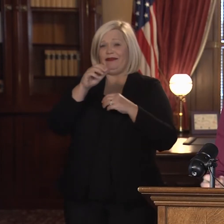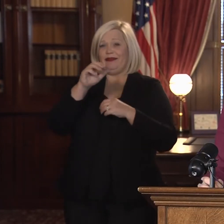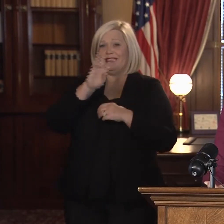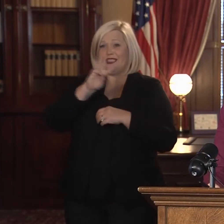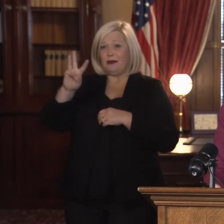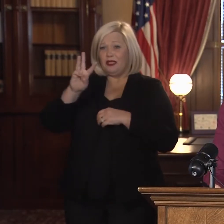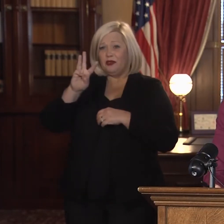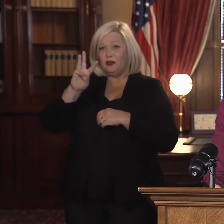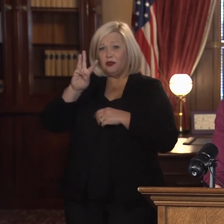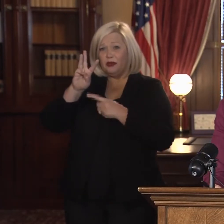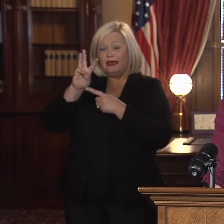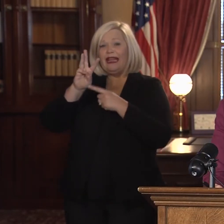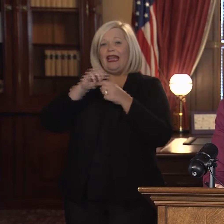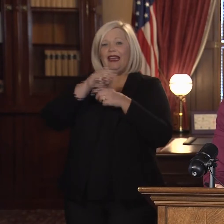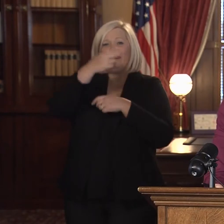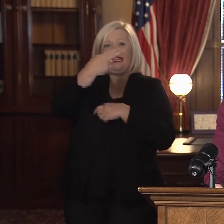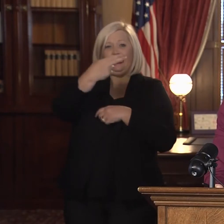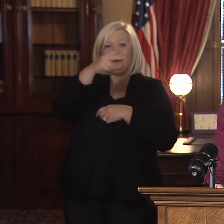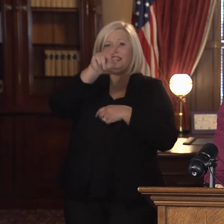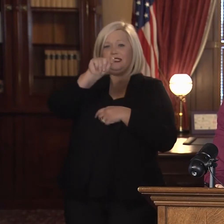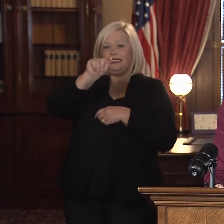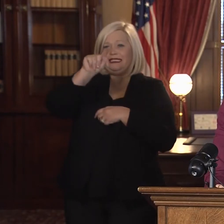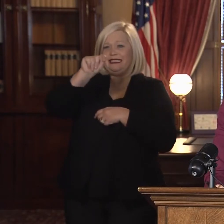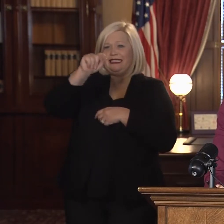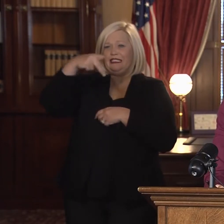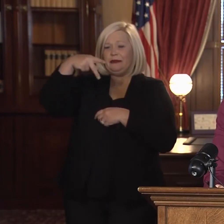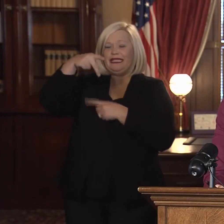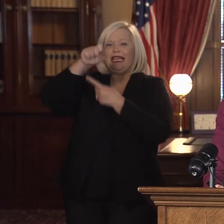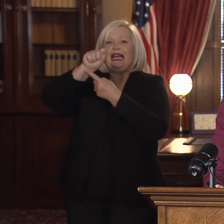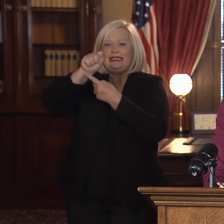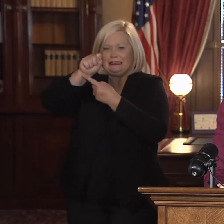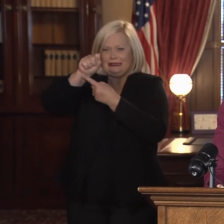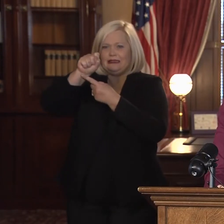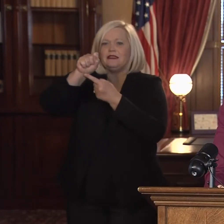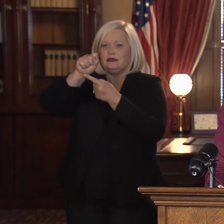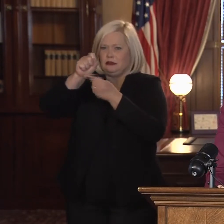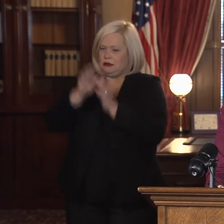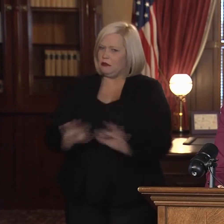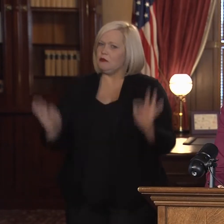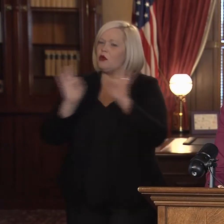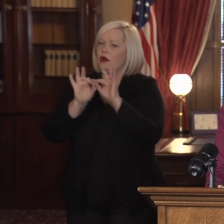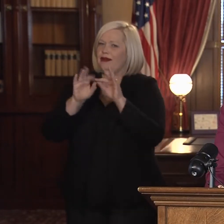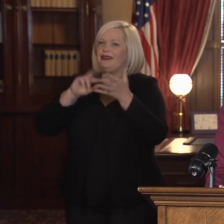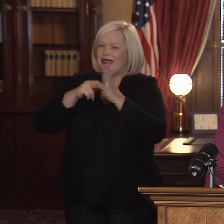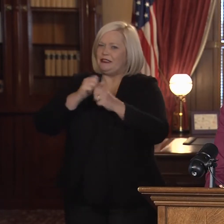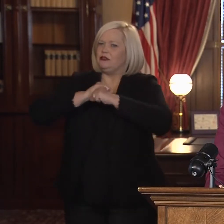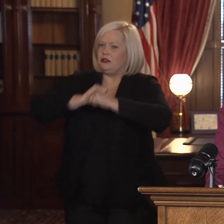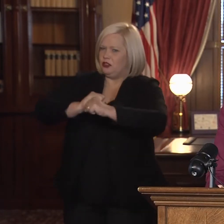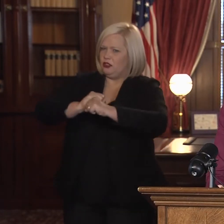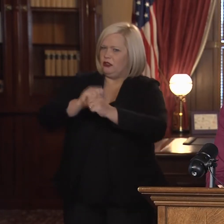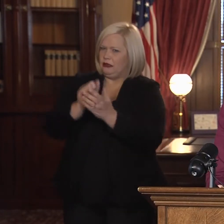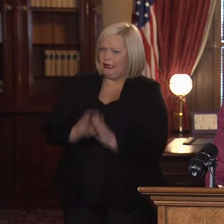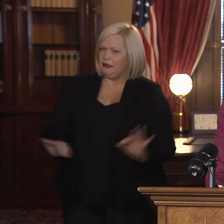ONLY SHOP ON WEBSITES THAT HAVE AN HTTPS ADDRESS AND STICK TO SHOPPING APPS THAT TELL YOU WHAT THEY DO WITH YOUR DATA AND HOW